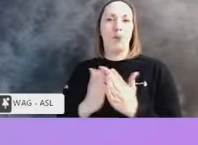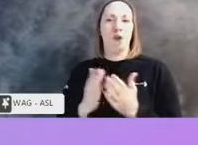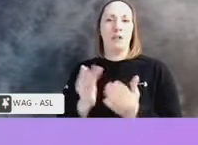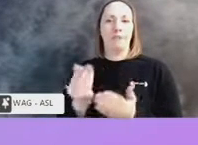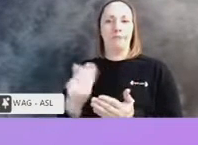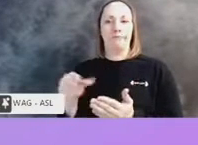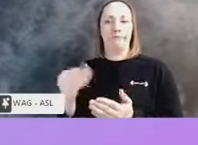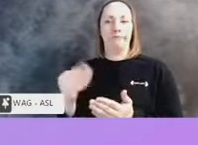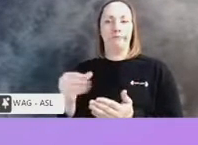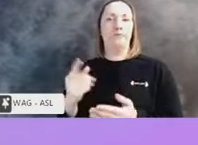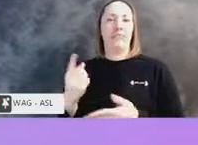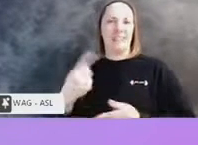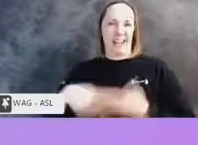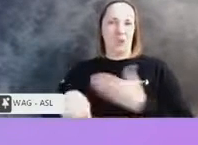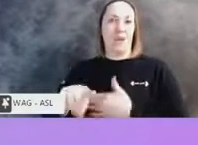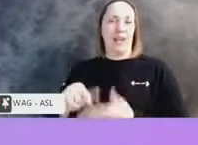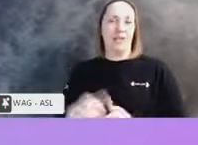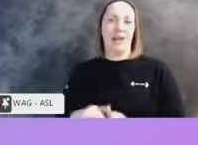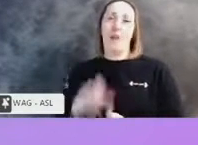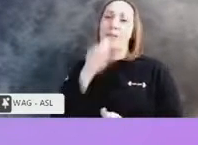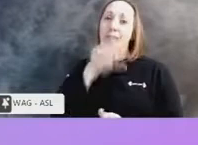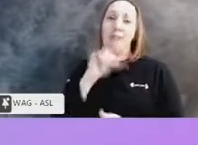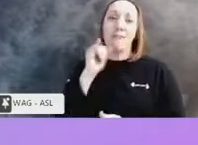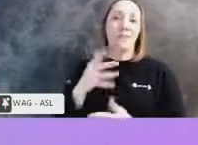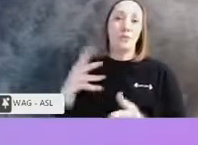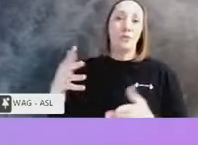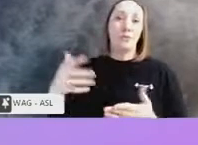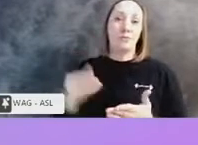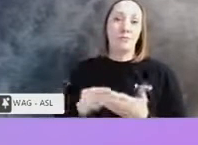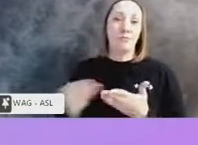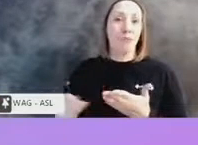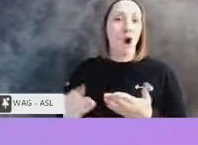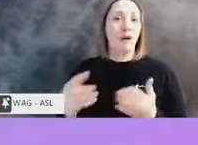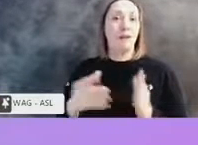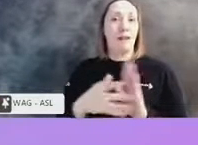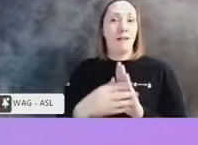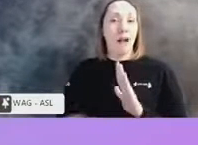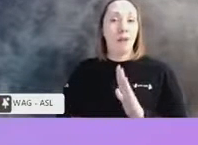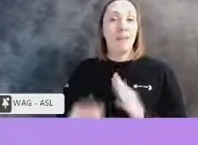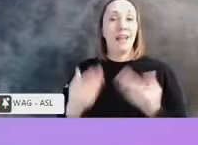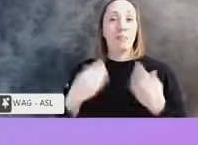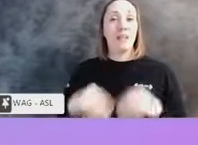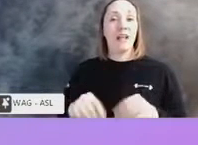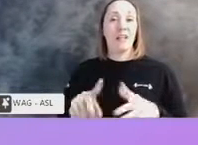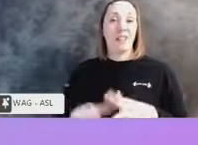they will do. It will be available as well as a paperback early next year. I